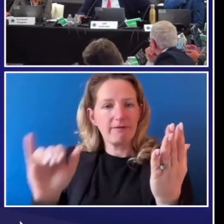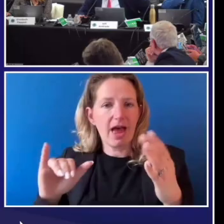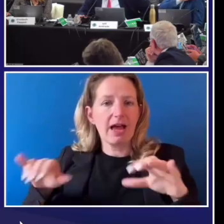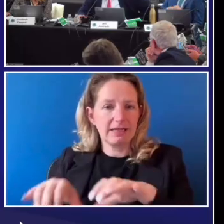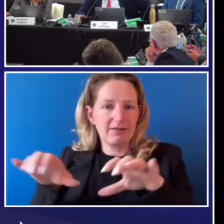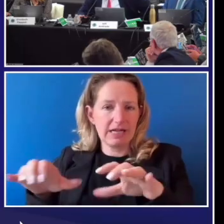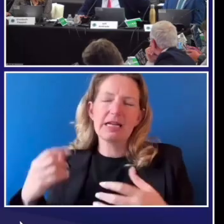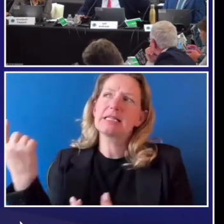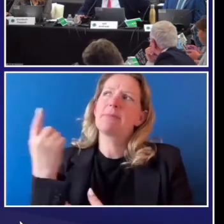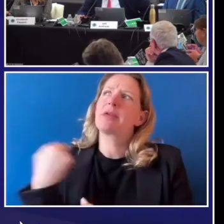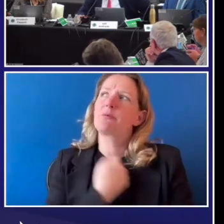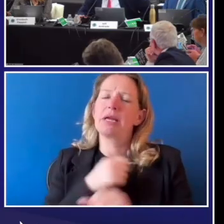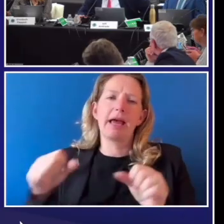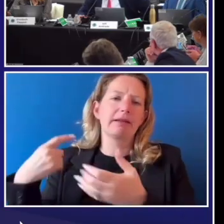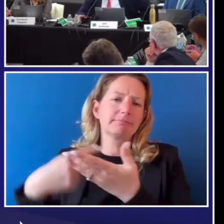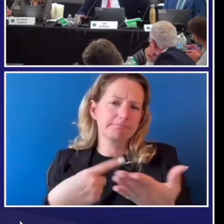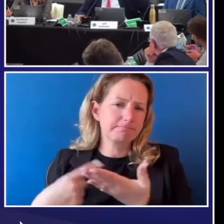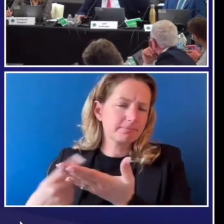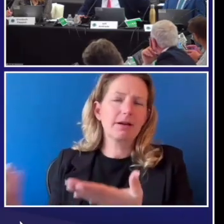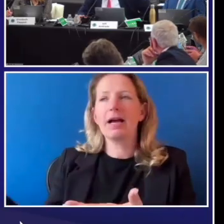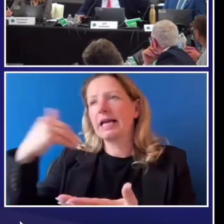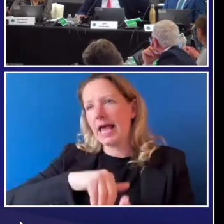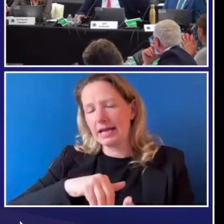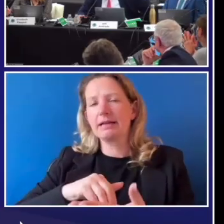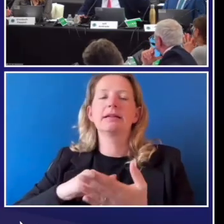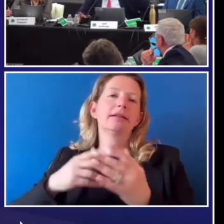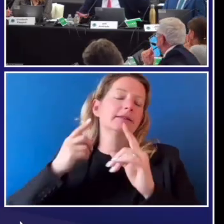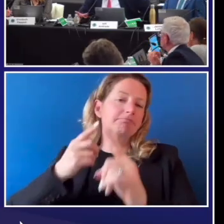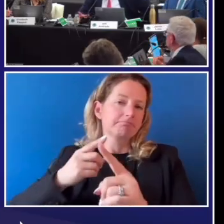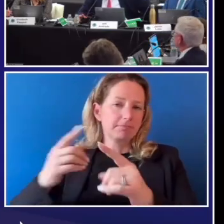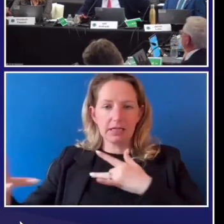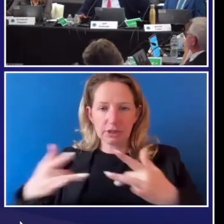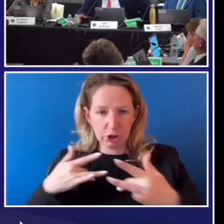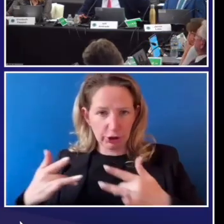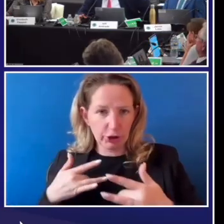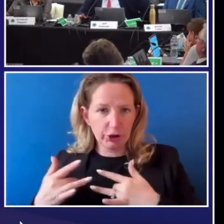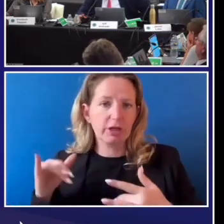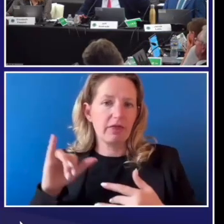I think, you know, again, the concern here is, I think, as I expressed it, Heather, in the beginning is over